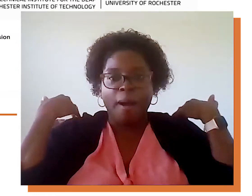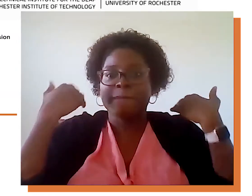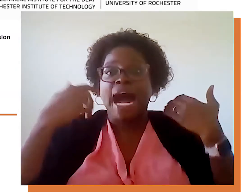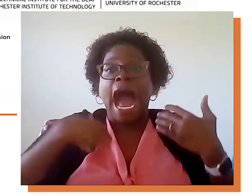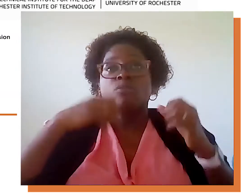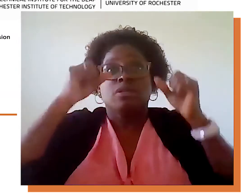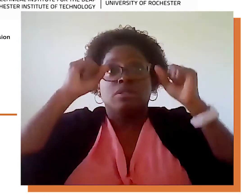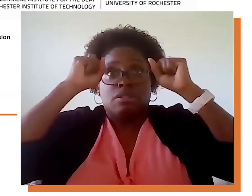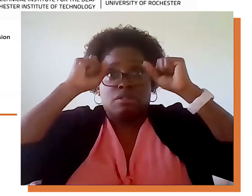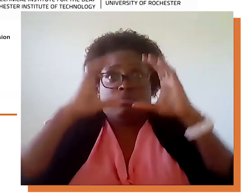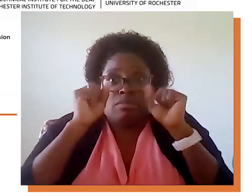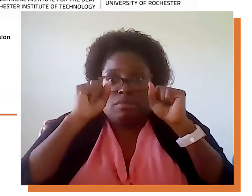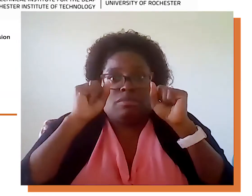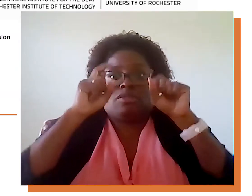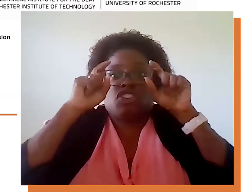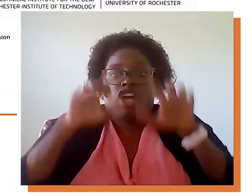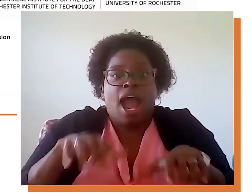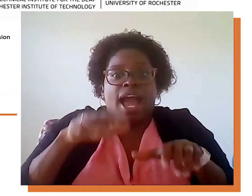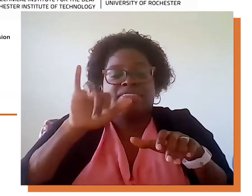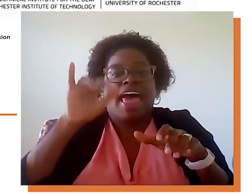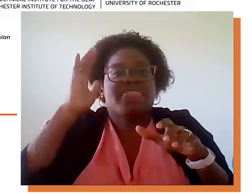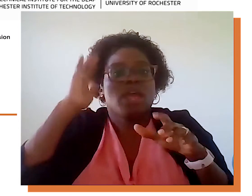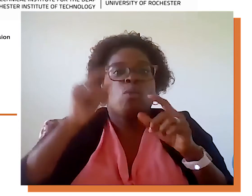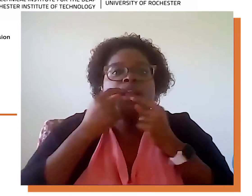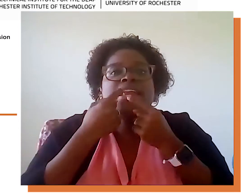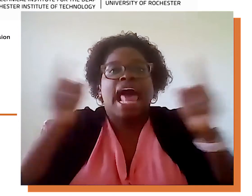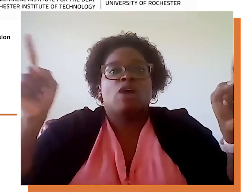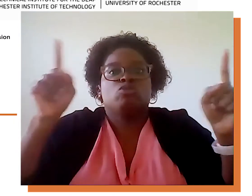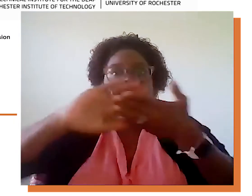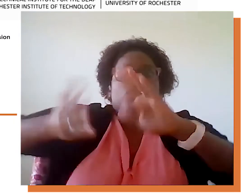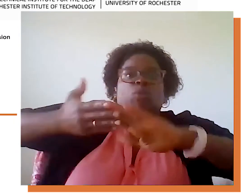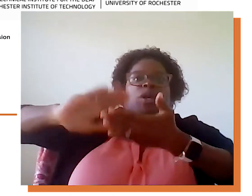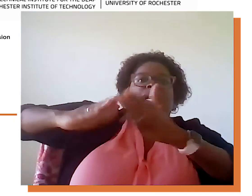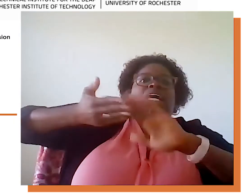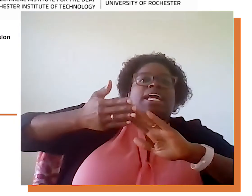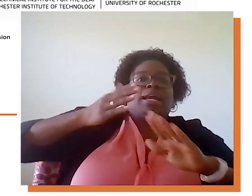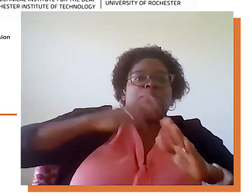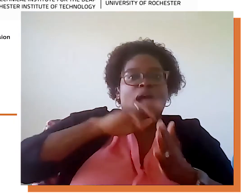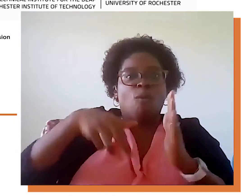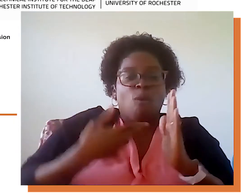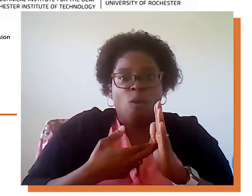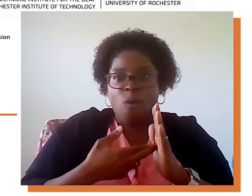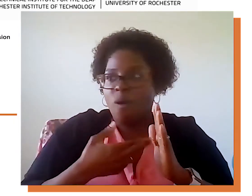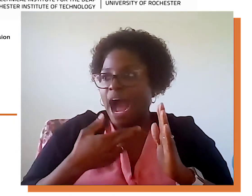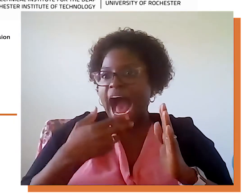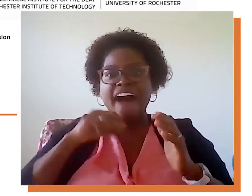I was completely blown away. I wasn't ready for it to be announced through the community when it was.